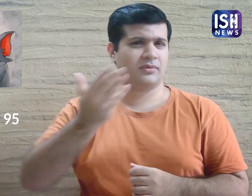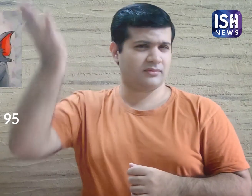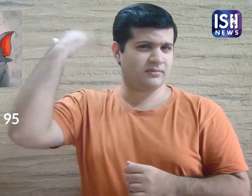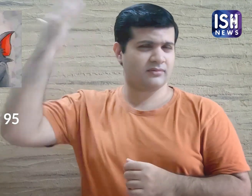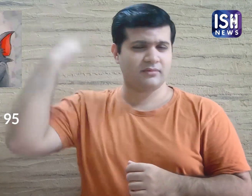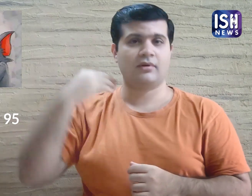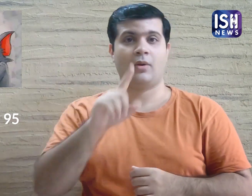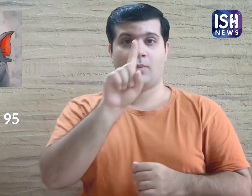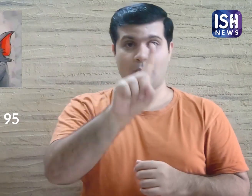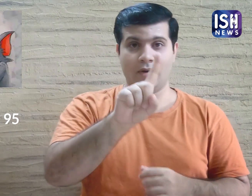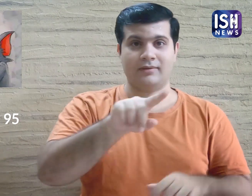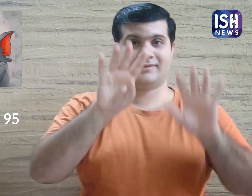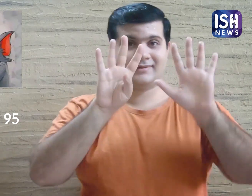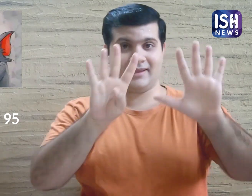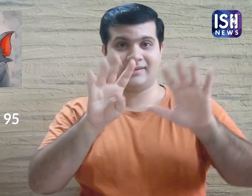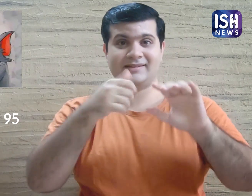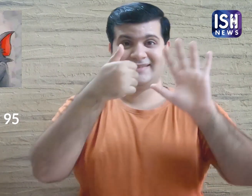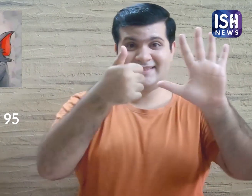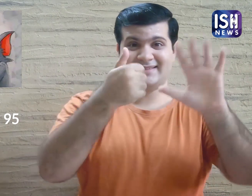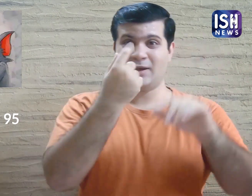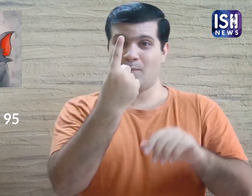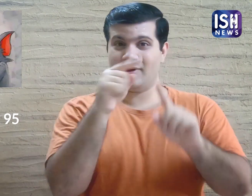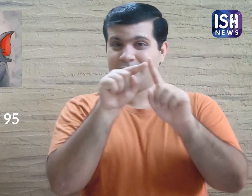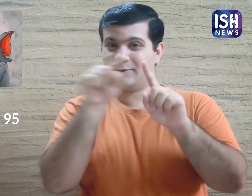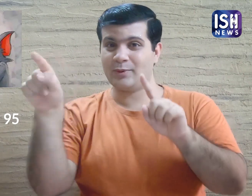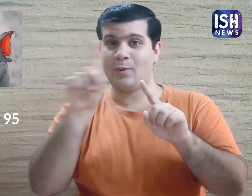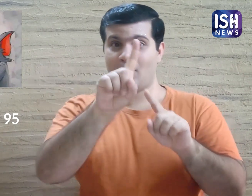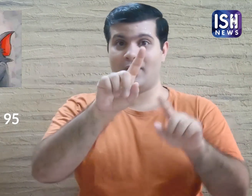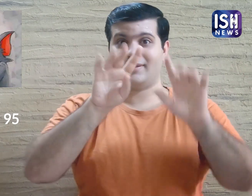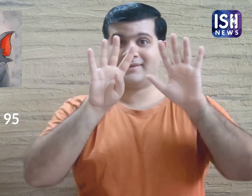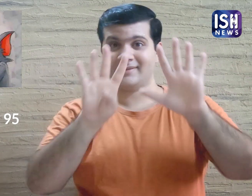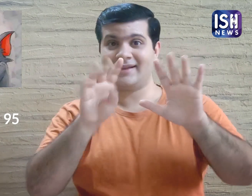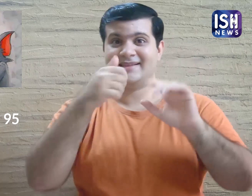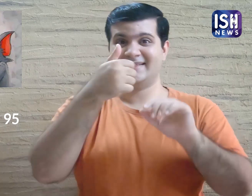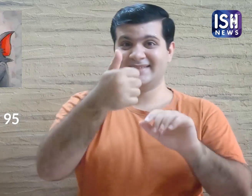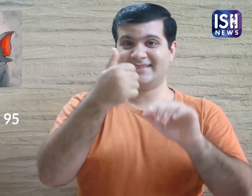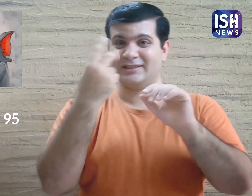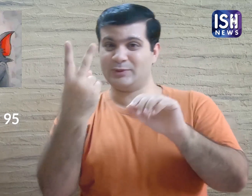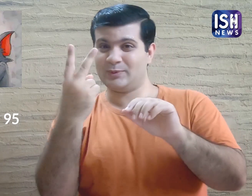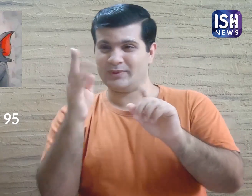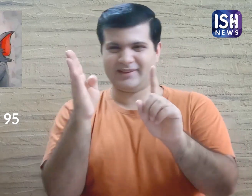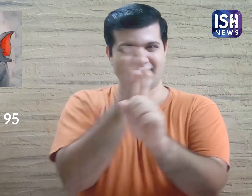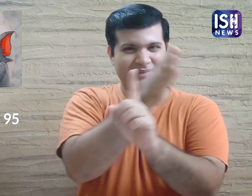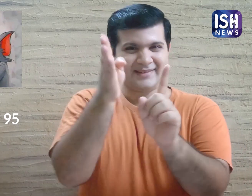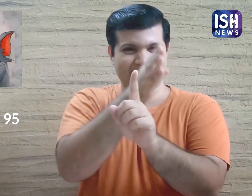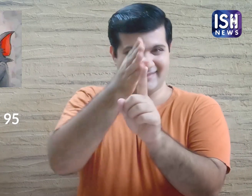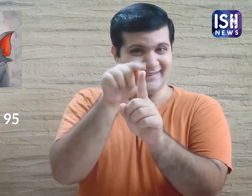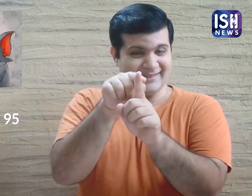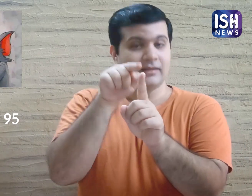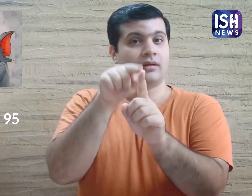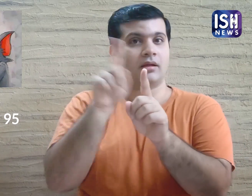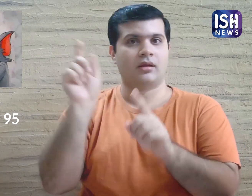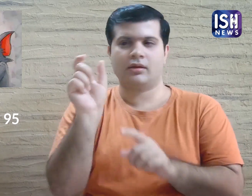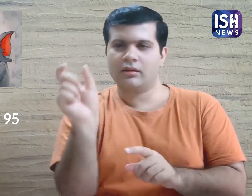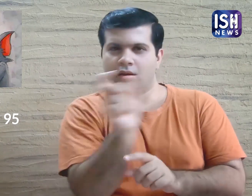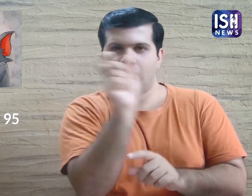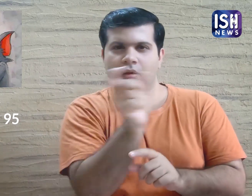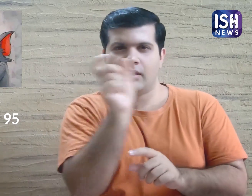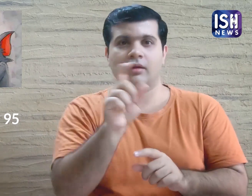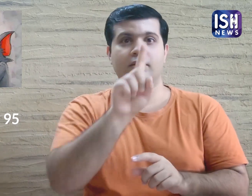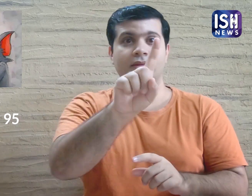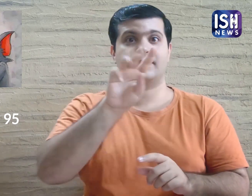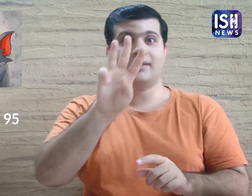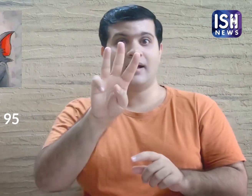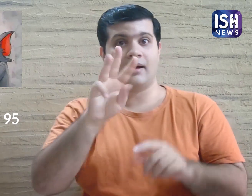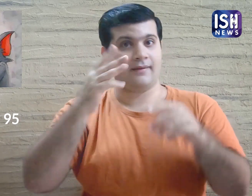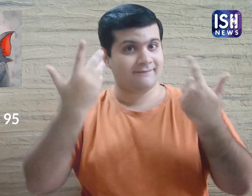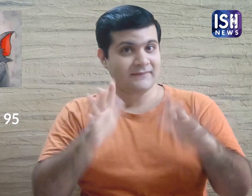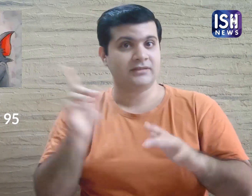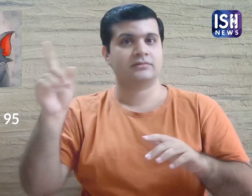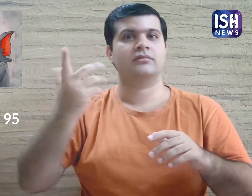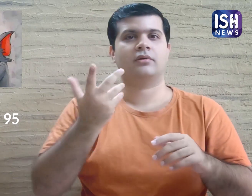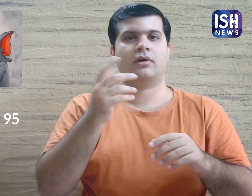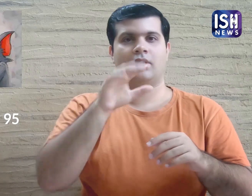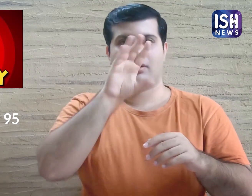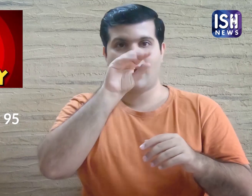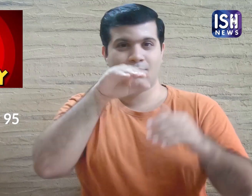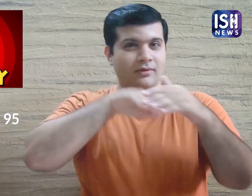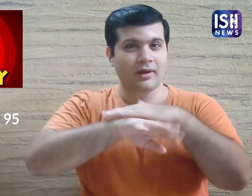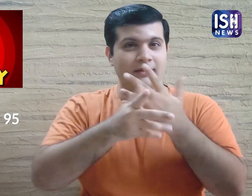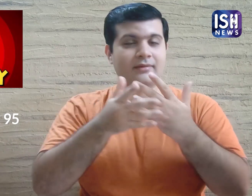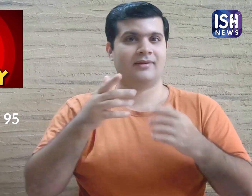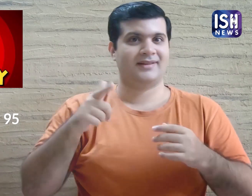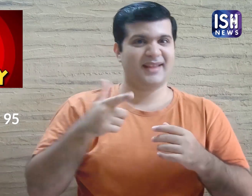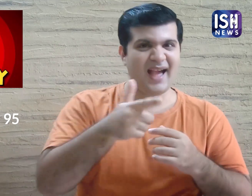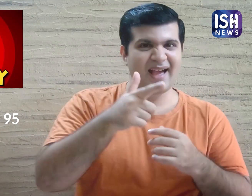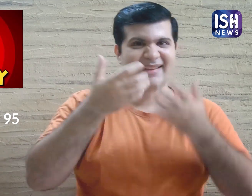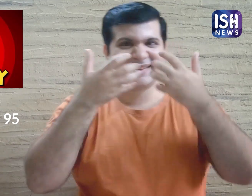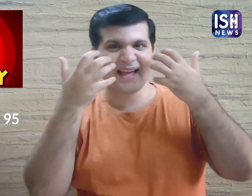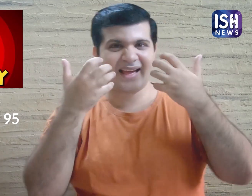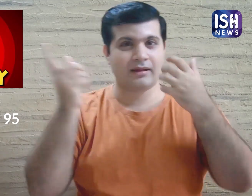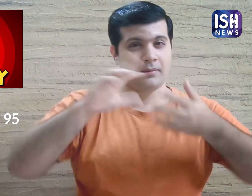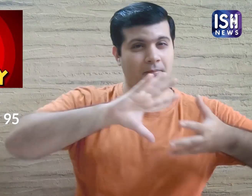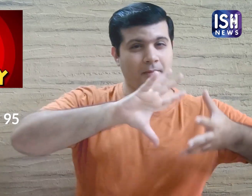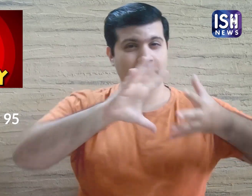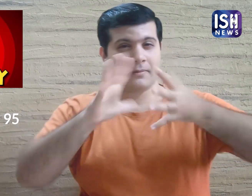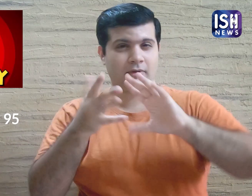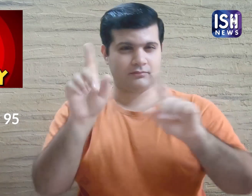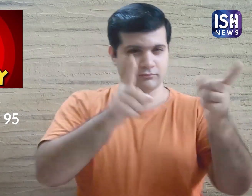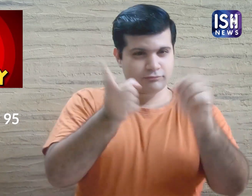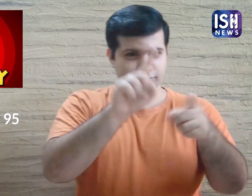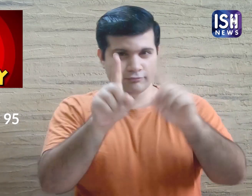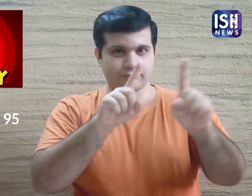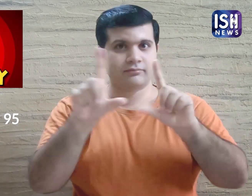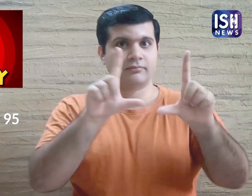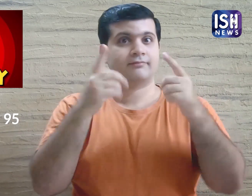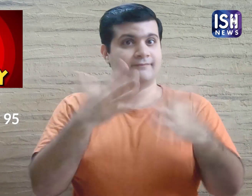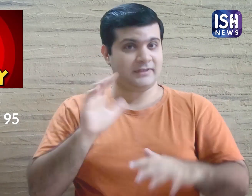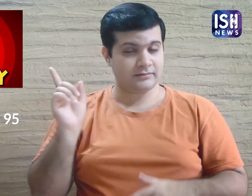Gene Deitch directed 13 episodes of Tom And Jerry between 1961 to 1962